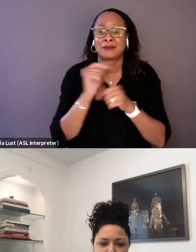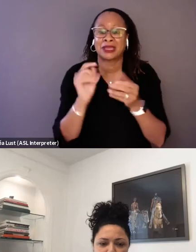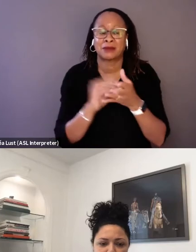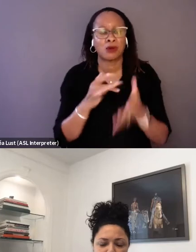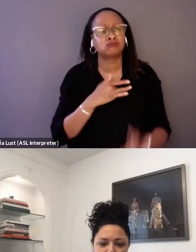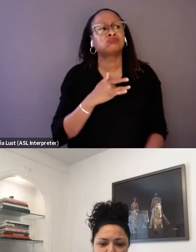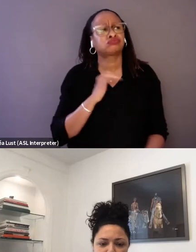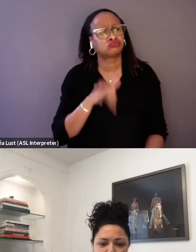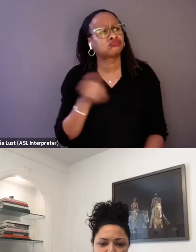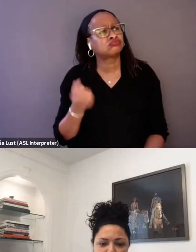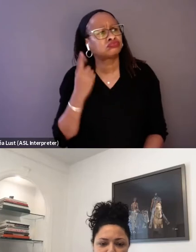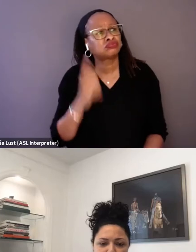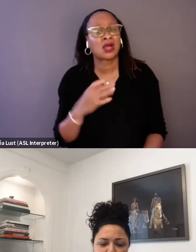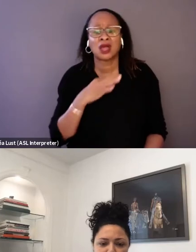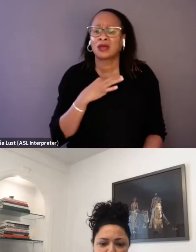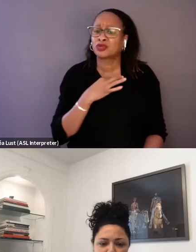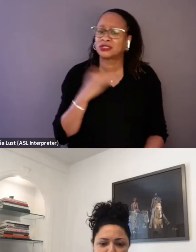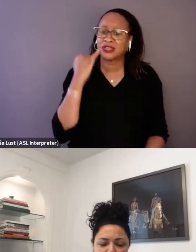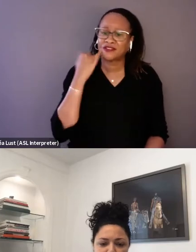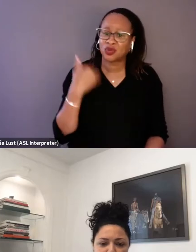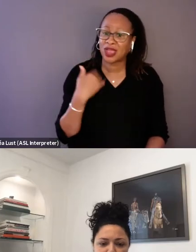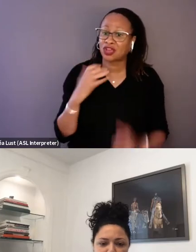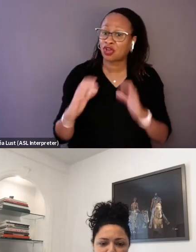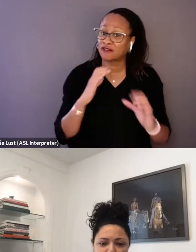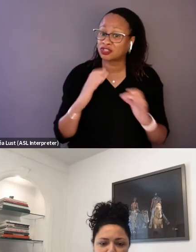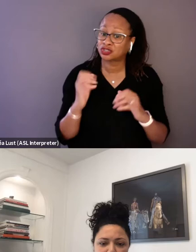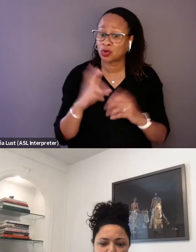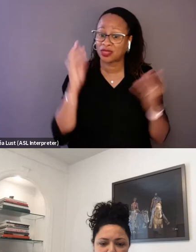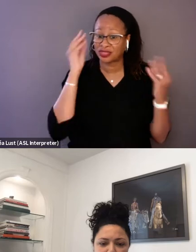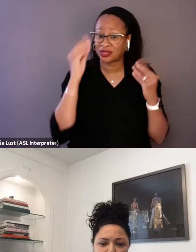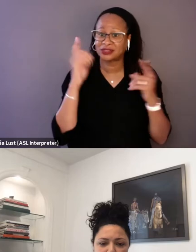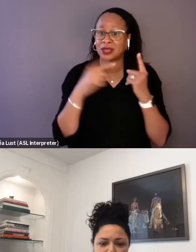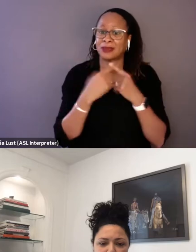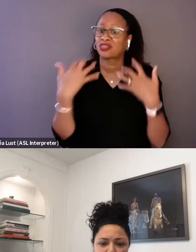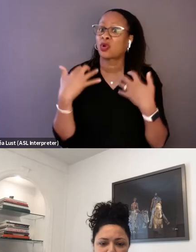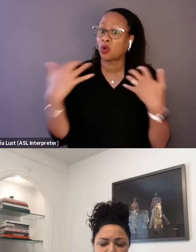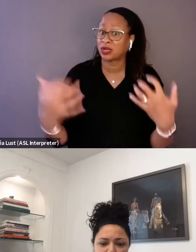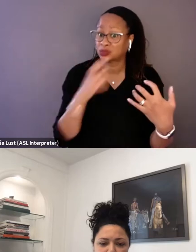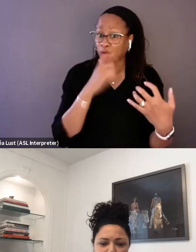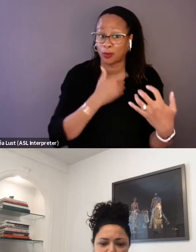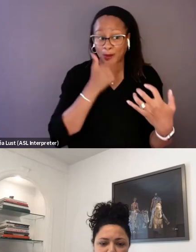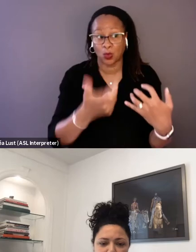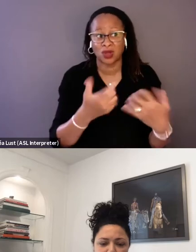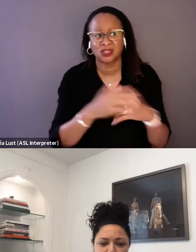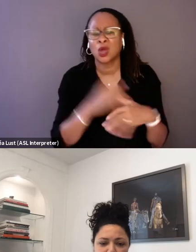Just wondering if you all had conversations or thoughts about the audience that you all were doing this work for.